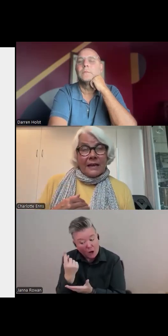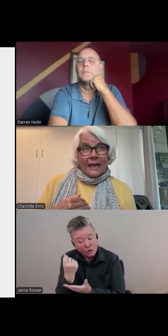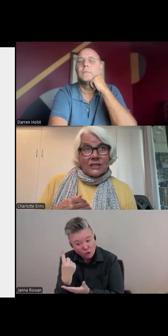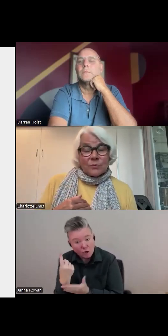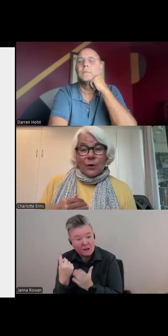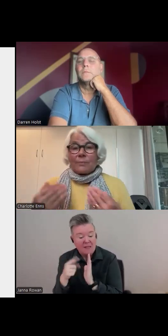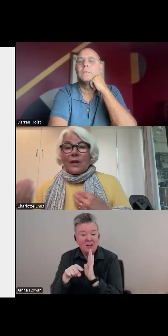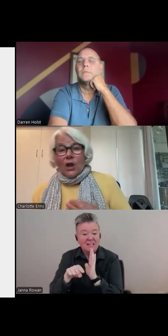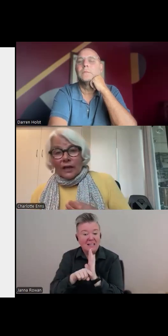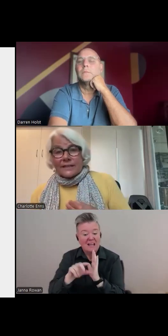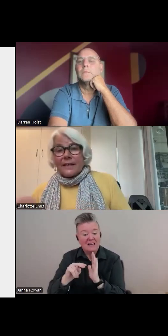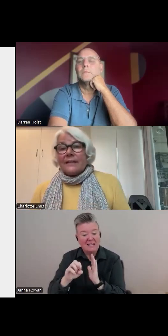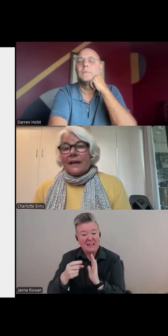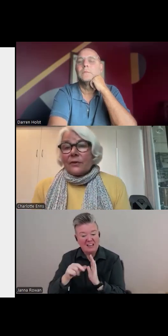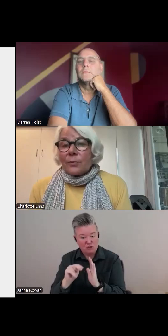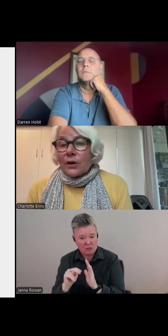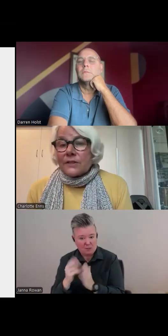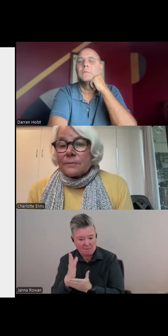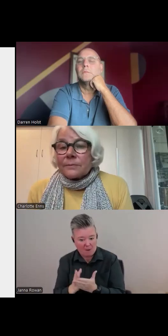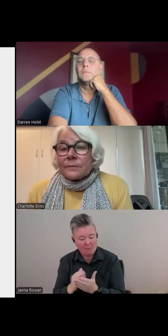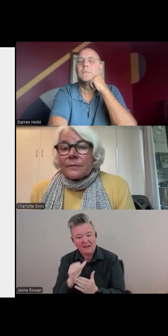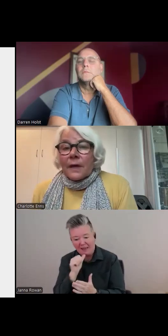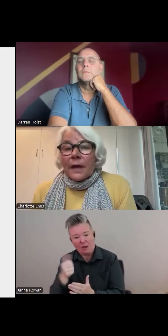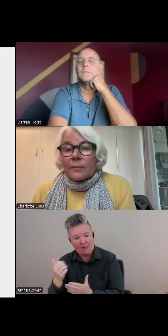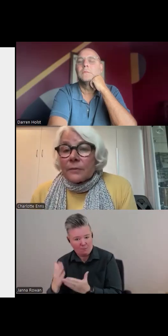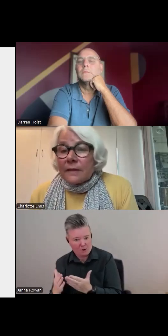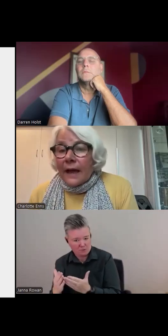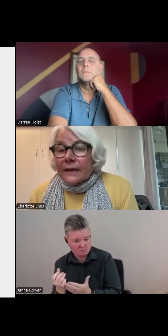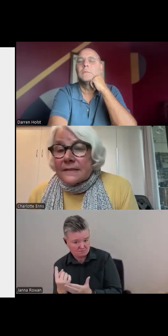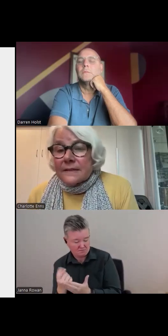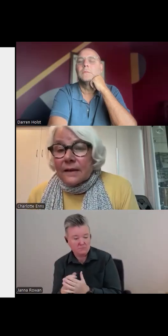understood the negation part but not the other part.